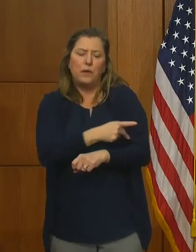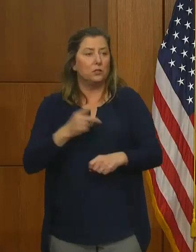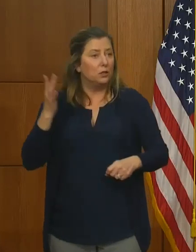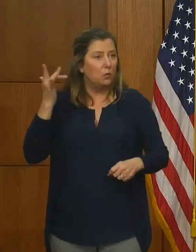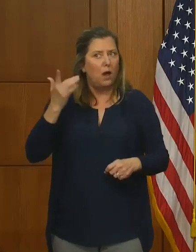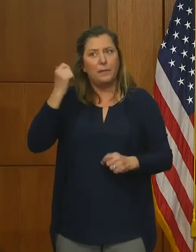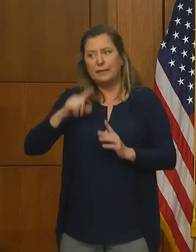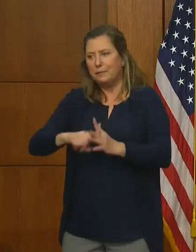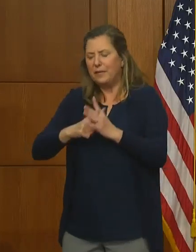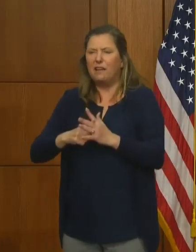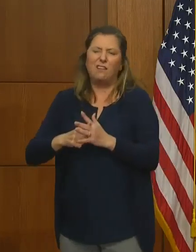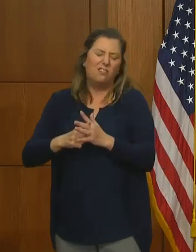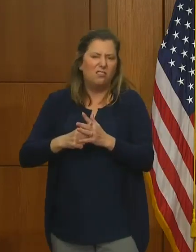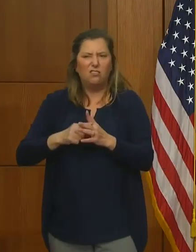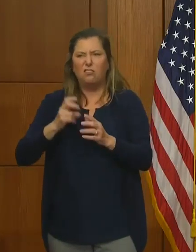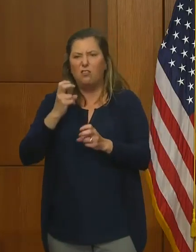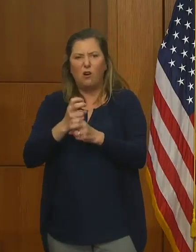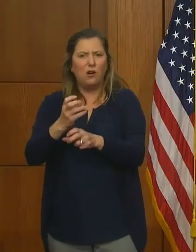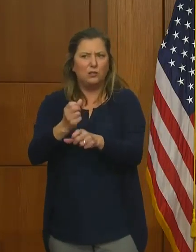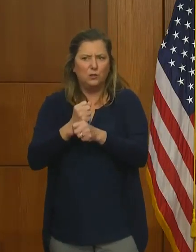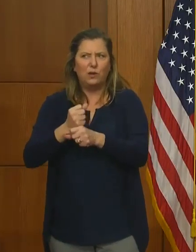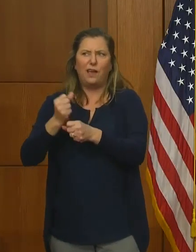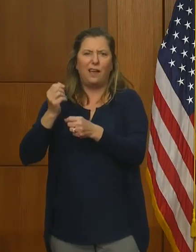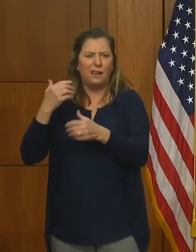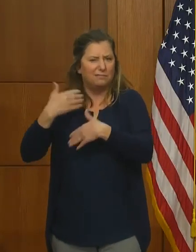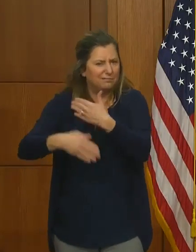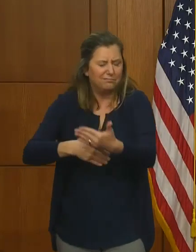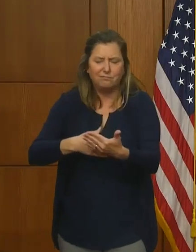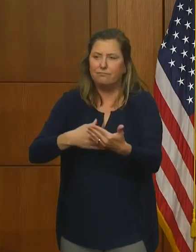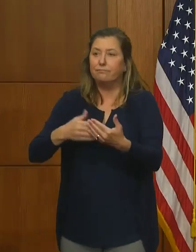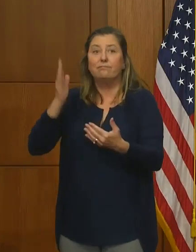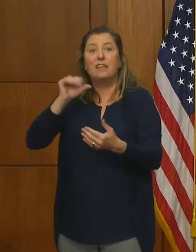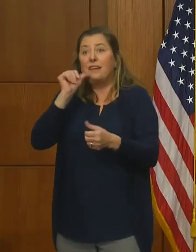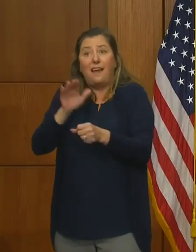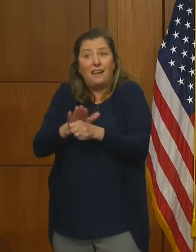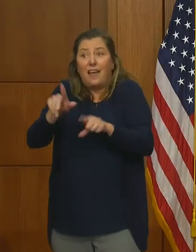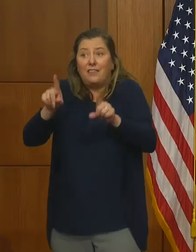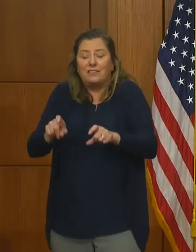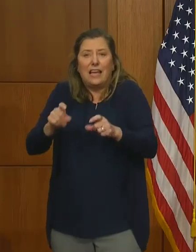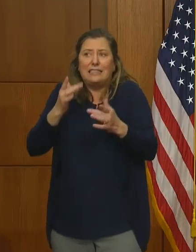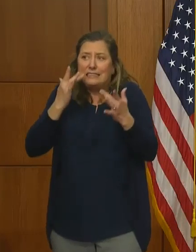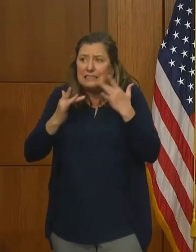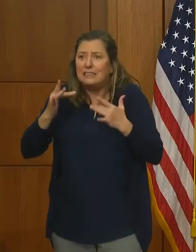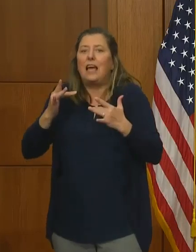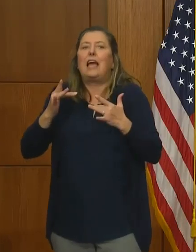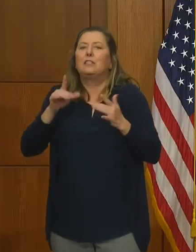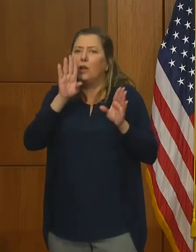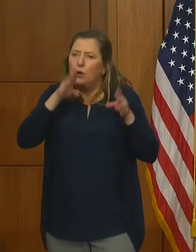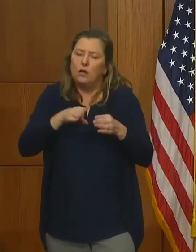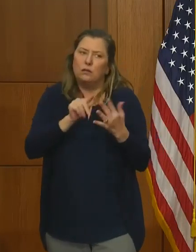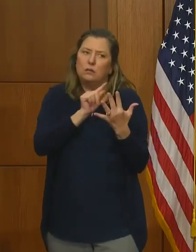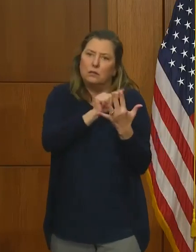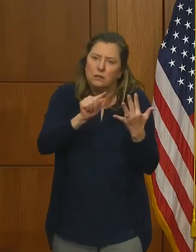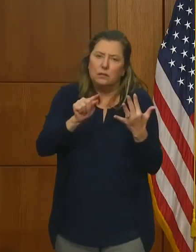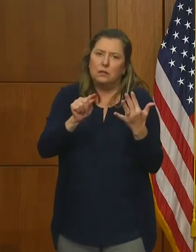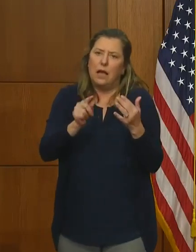IN TEST FOR PATIENTS BECAUSE INITIALLY IT WAS VERY DIFFICULT TO GET PATIENTS TESTED. WE